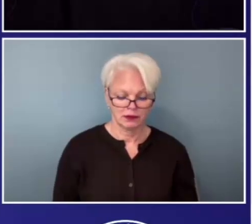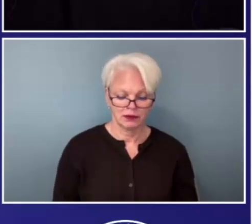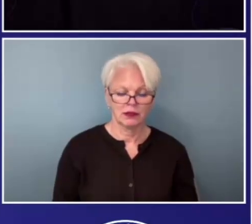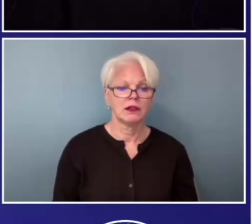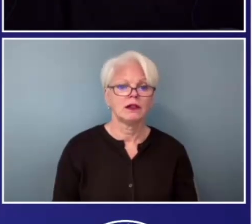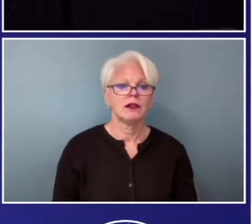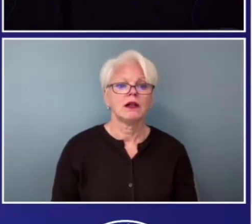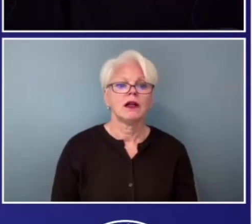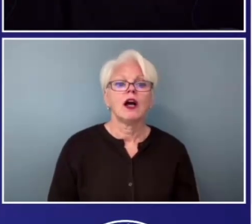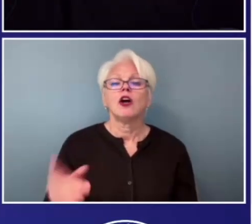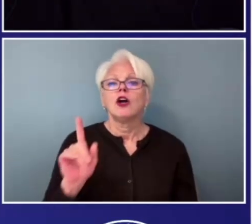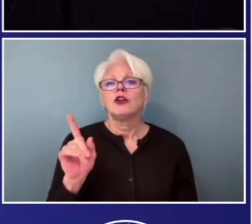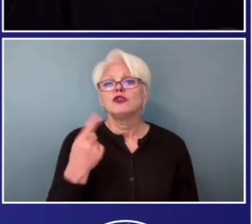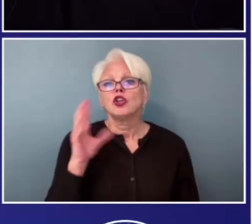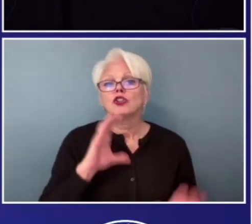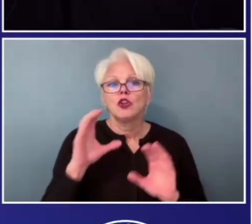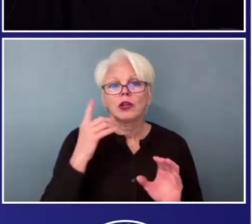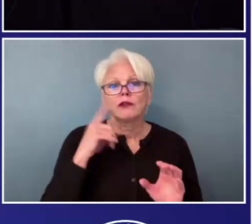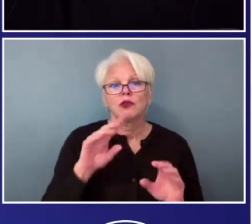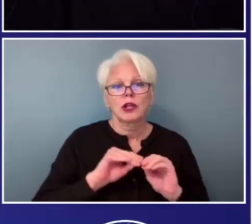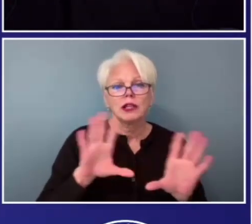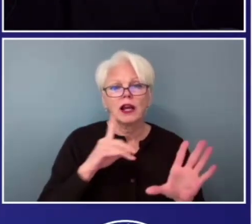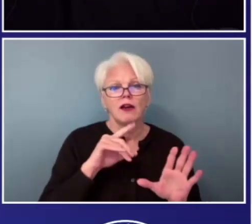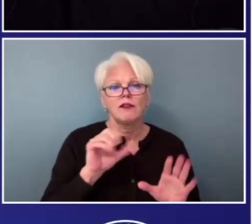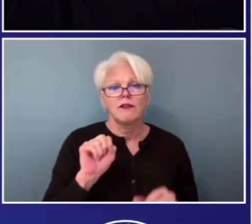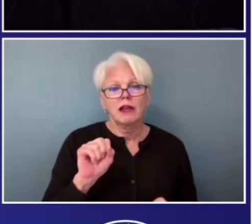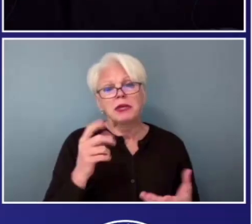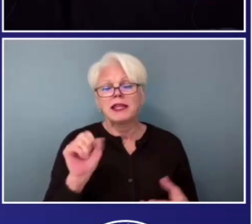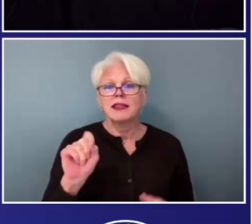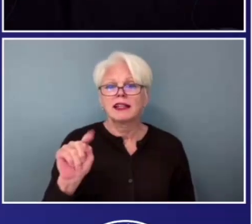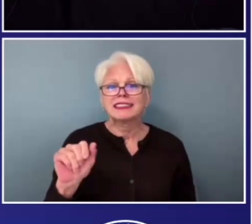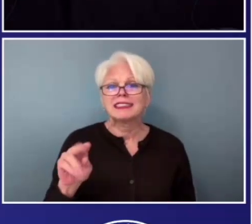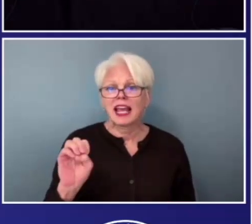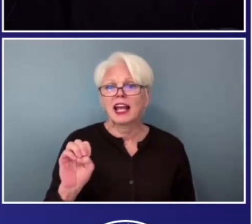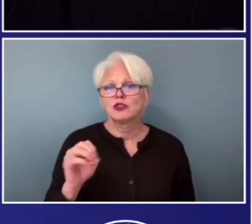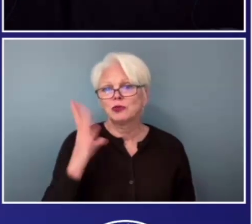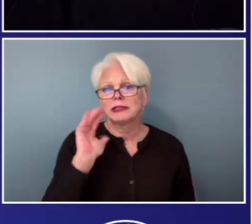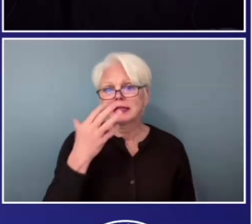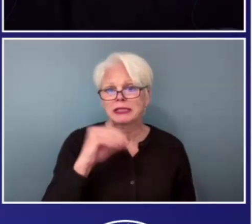The statute seems pretty clear when it says on-time payment for RAP.